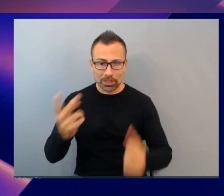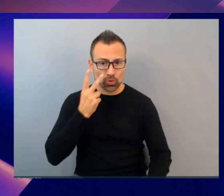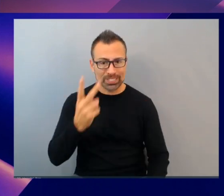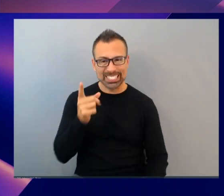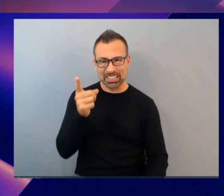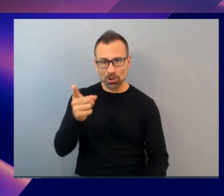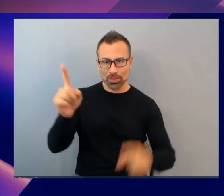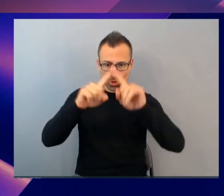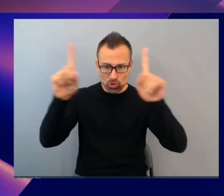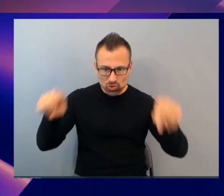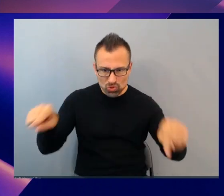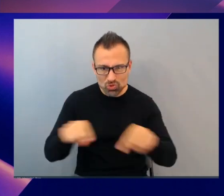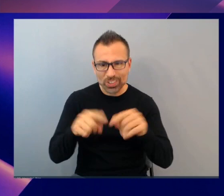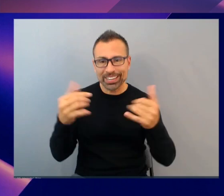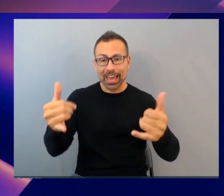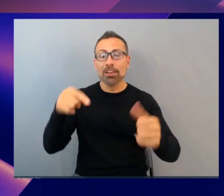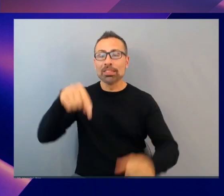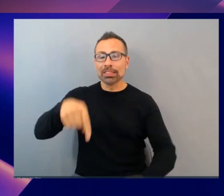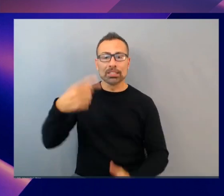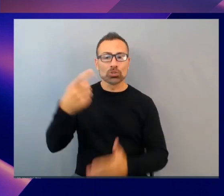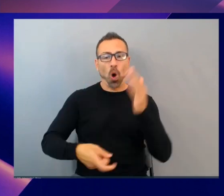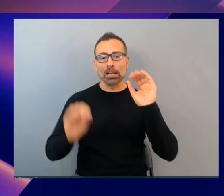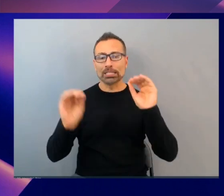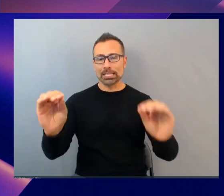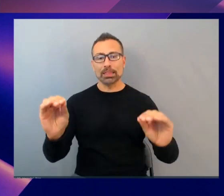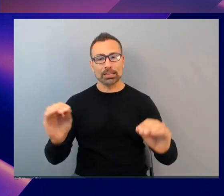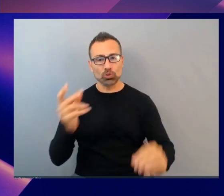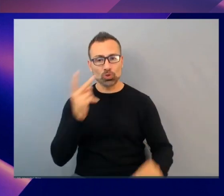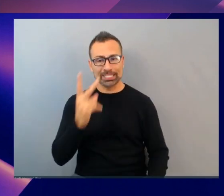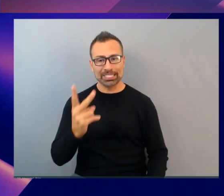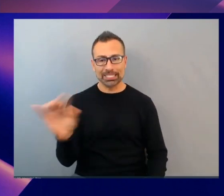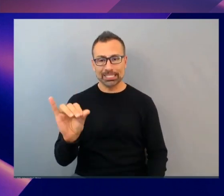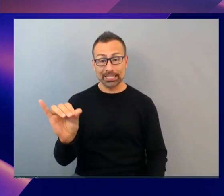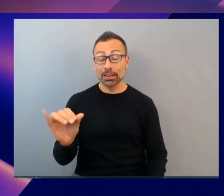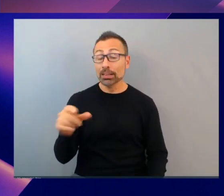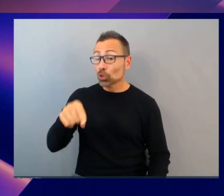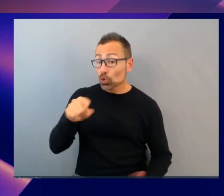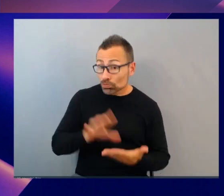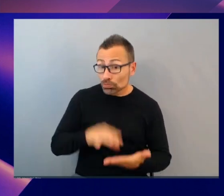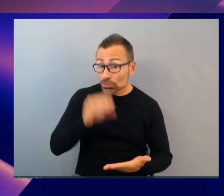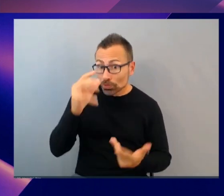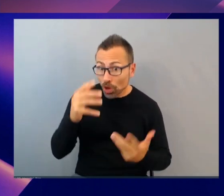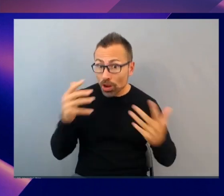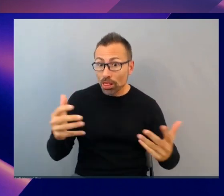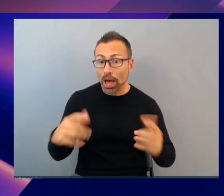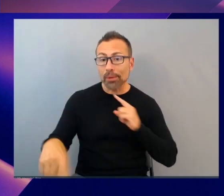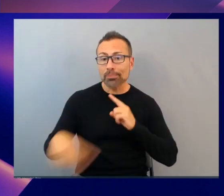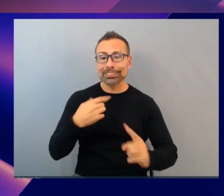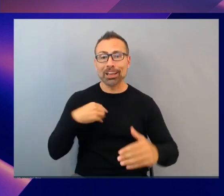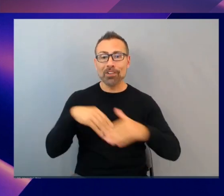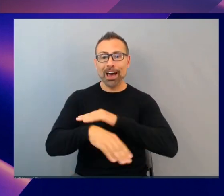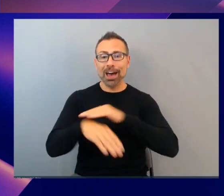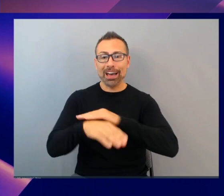is with the free version of the game. Awesome, perfect. - So you can learn a lot and you can get access to hands on labs for free